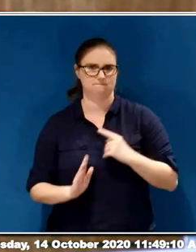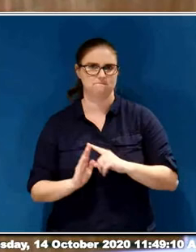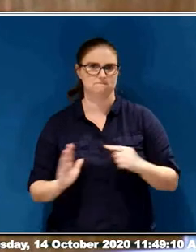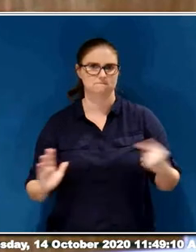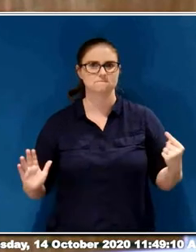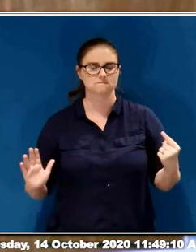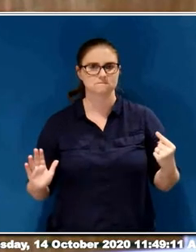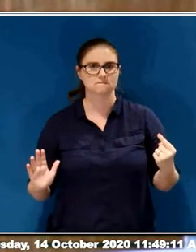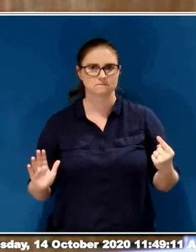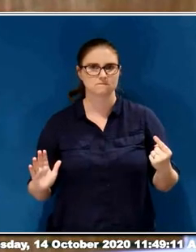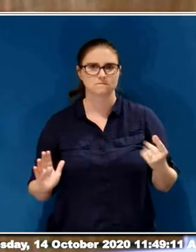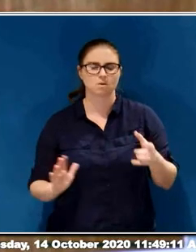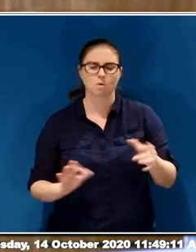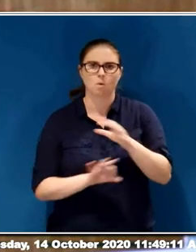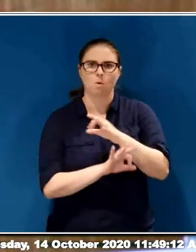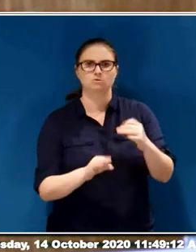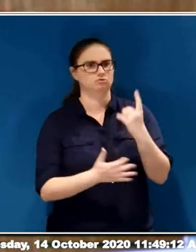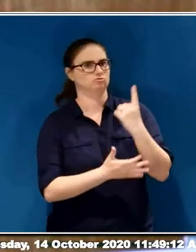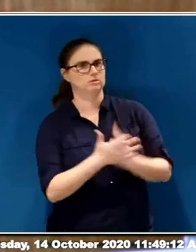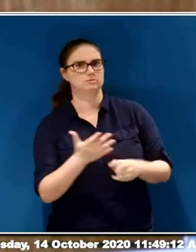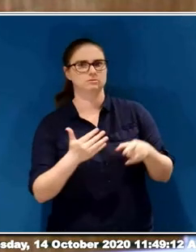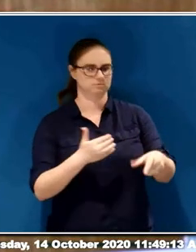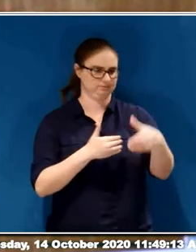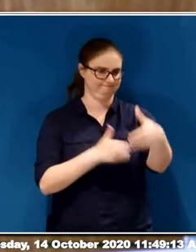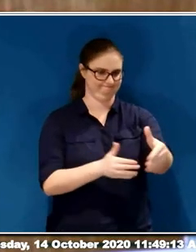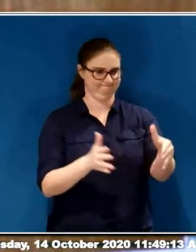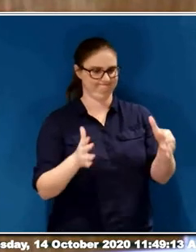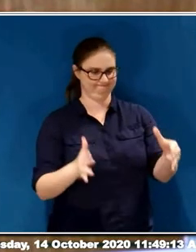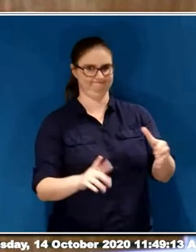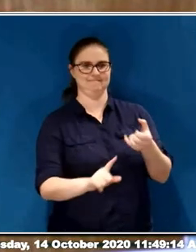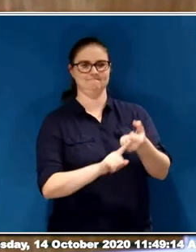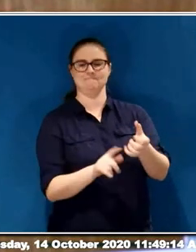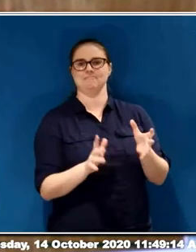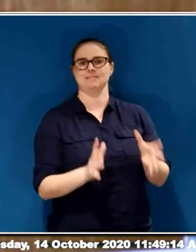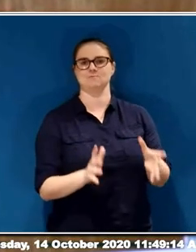just within the four walls of the classroom that they're working within. Thank you.